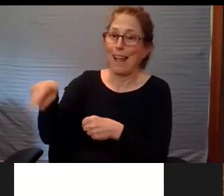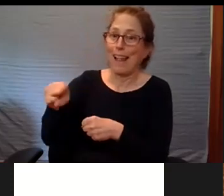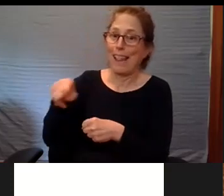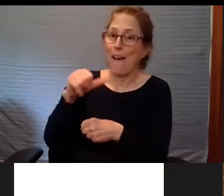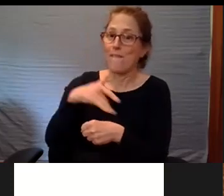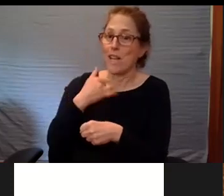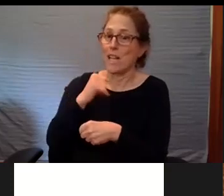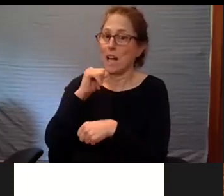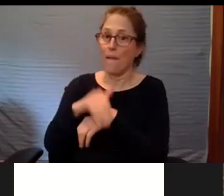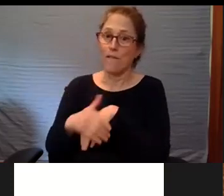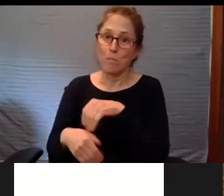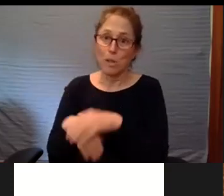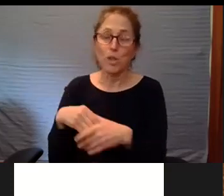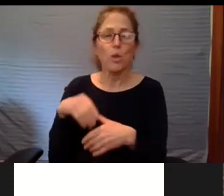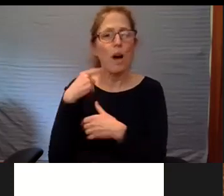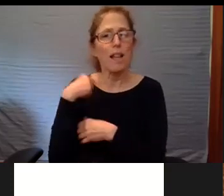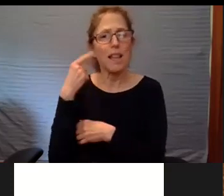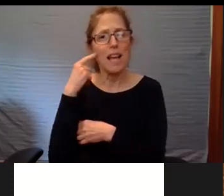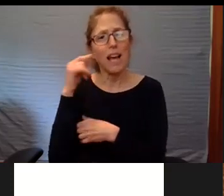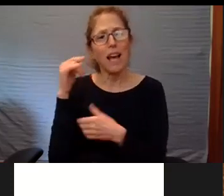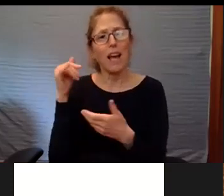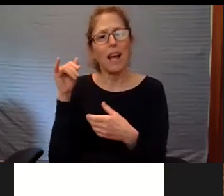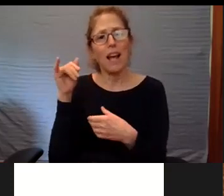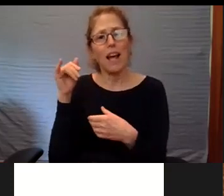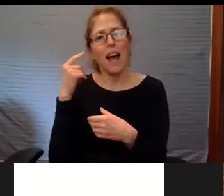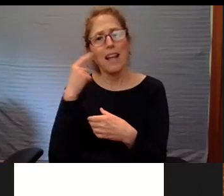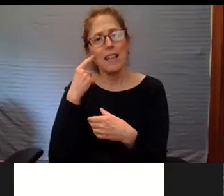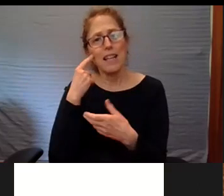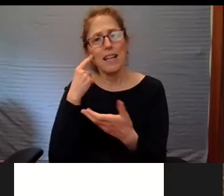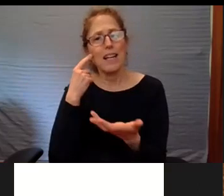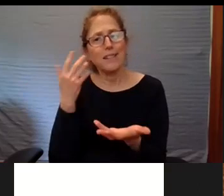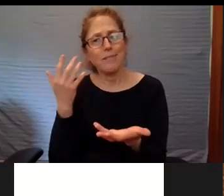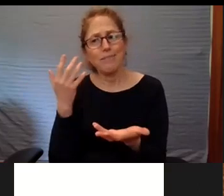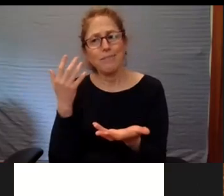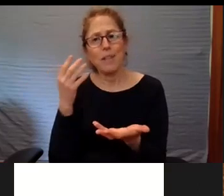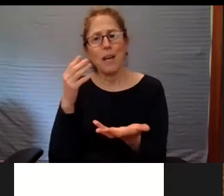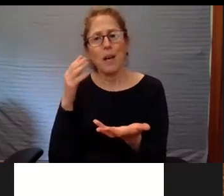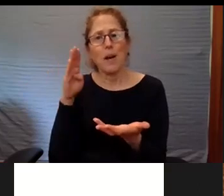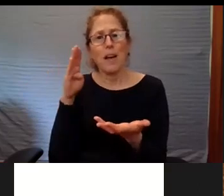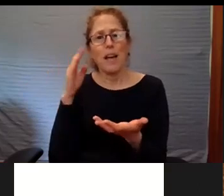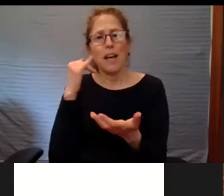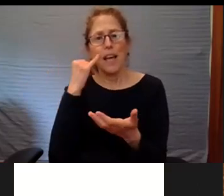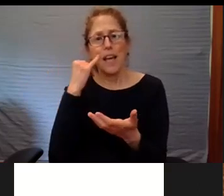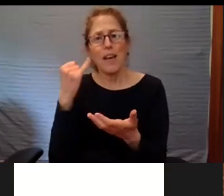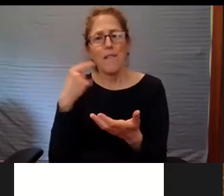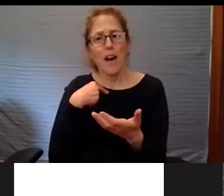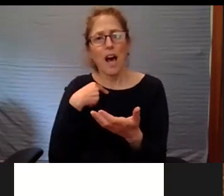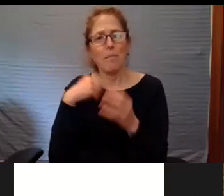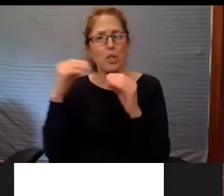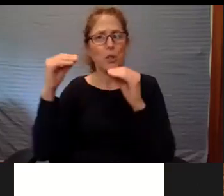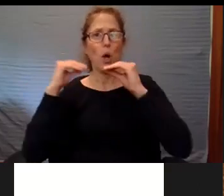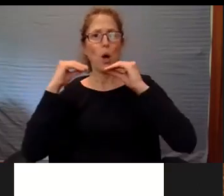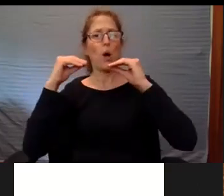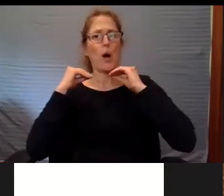So I think that's -- you know, I think that -- by being conditioned by society,